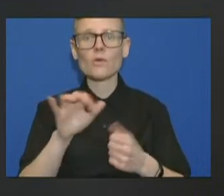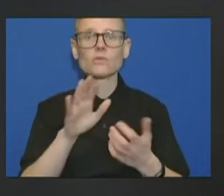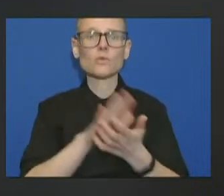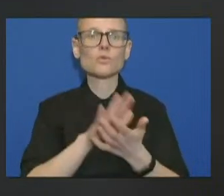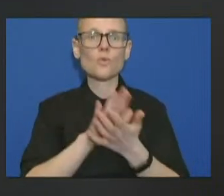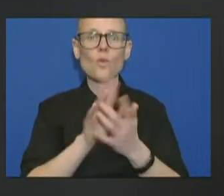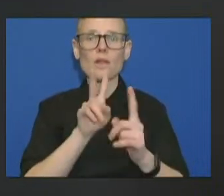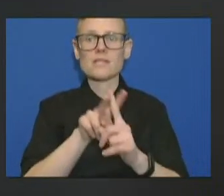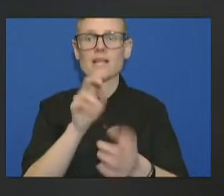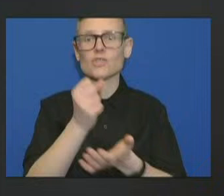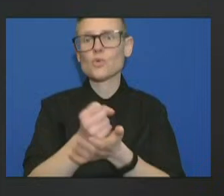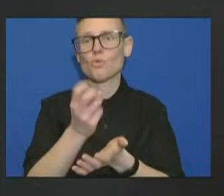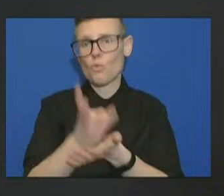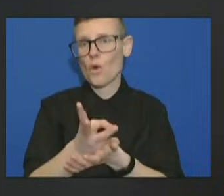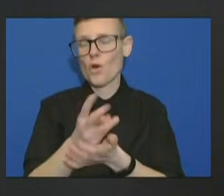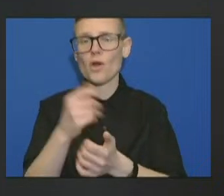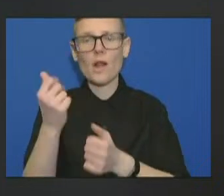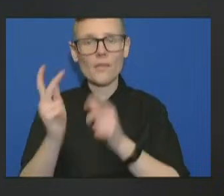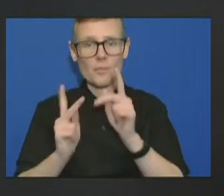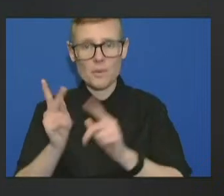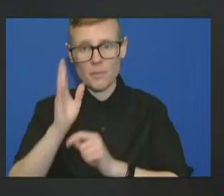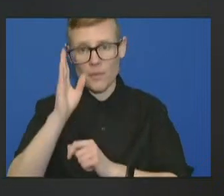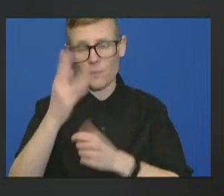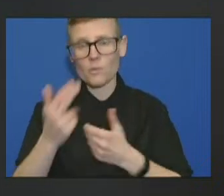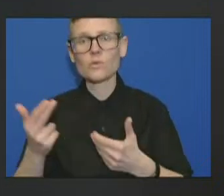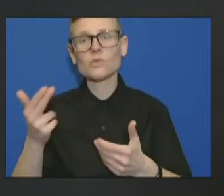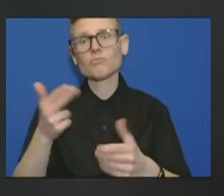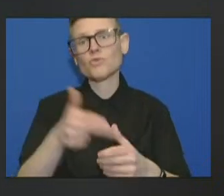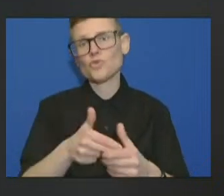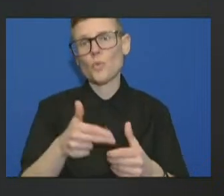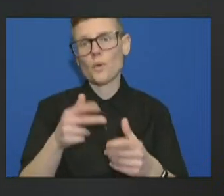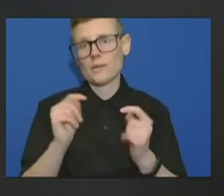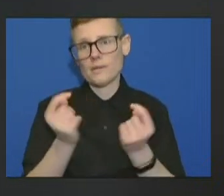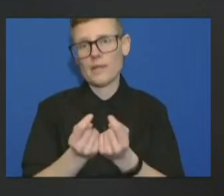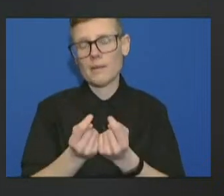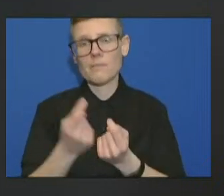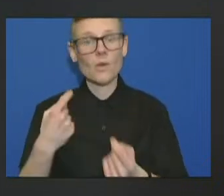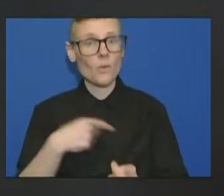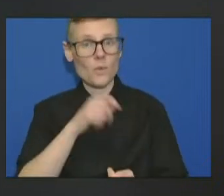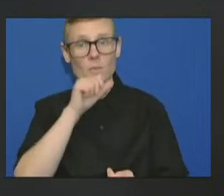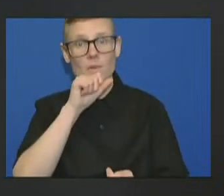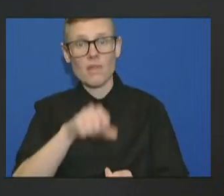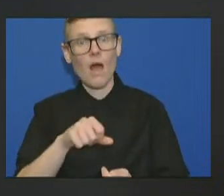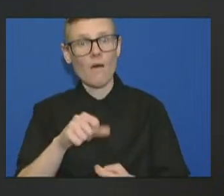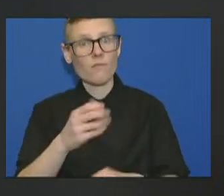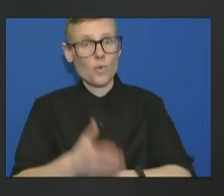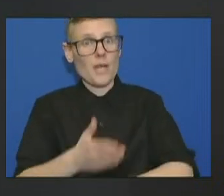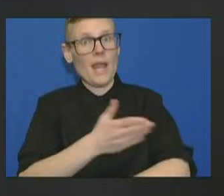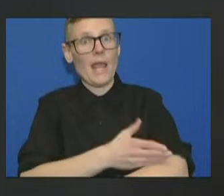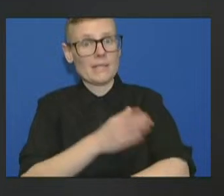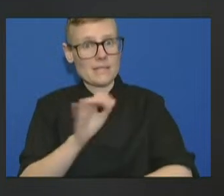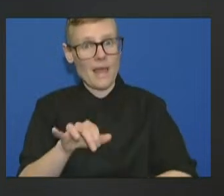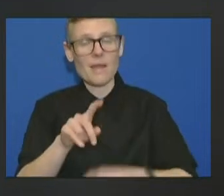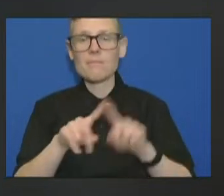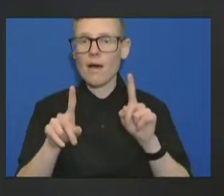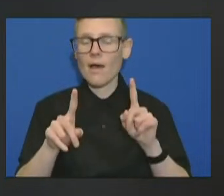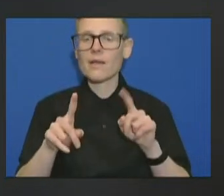that are tied to this work, as well as school assigned social workers and some other folks